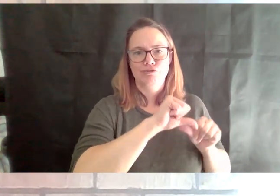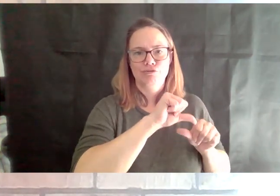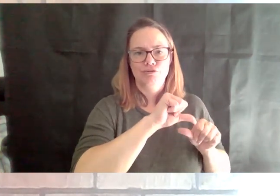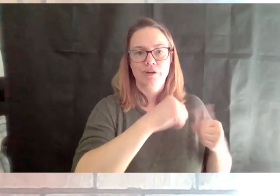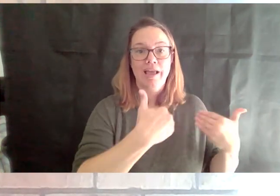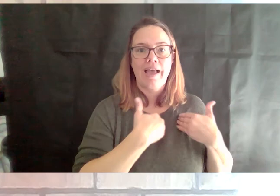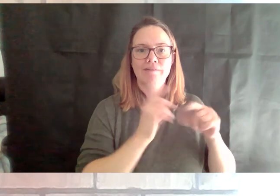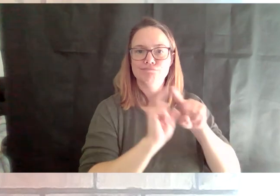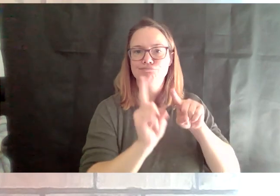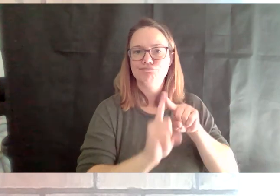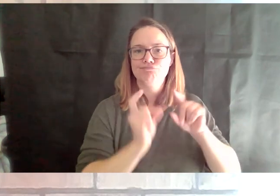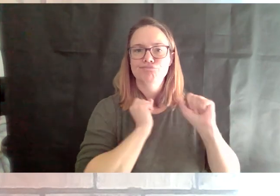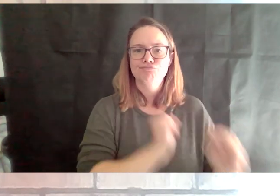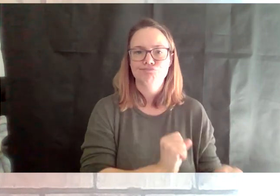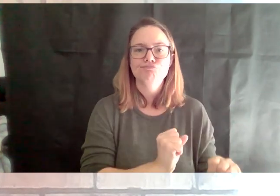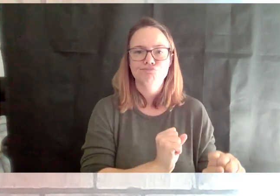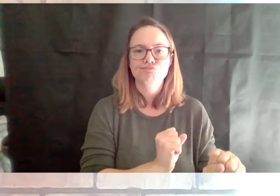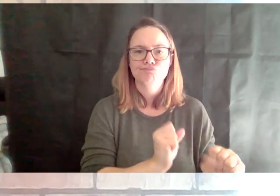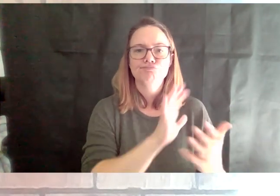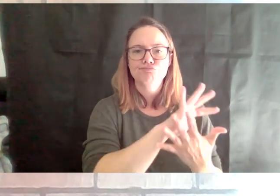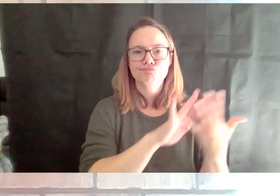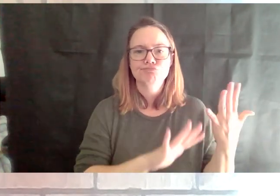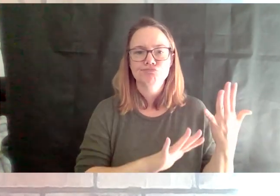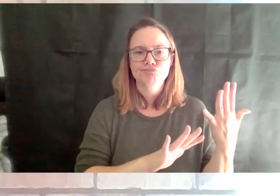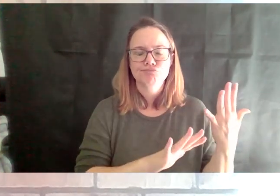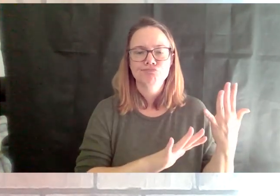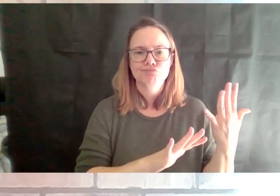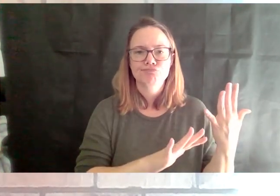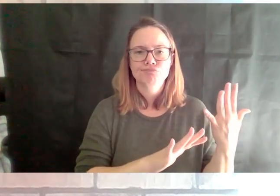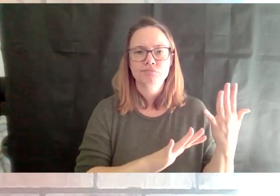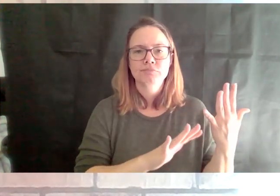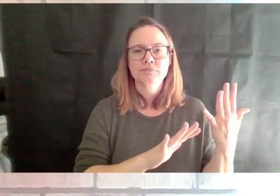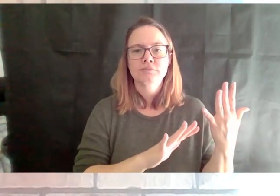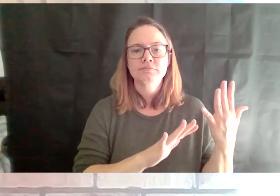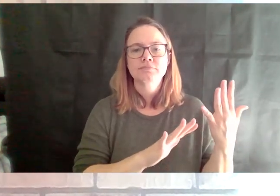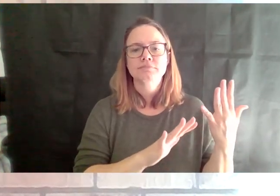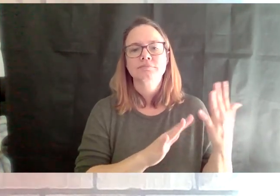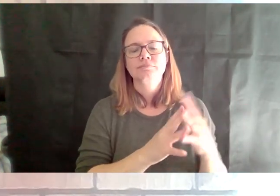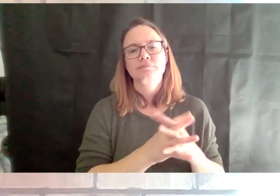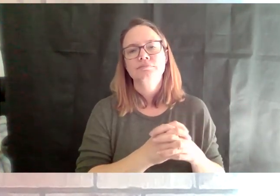with what we're able to bring to the table, from how--